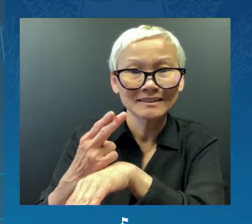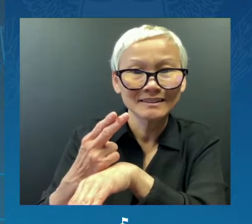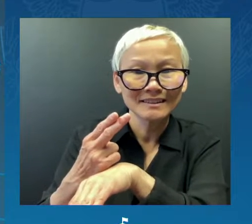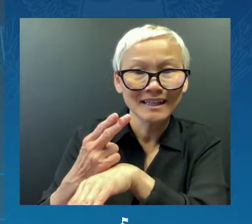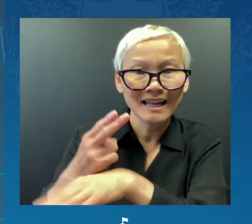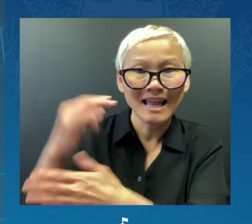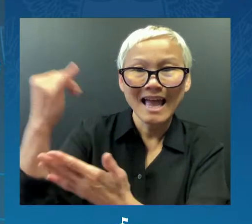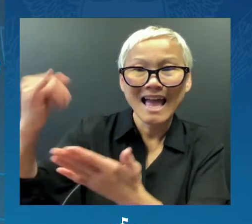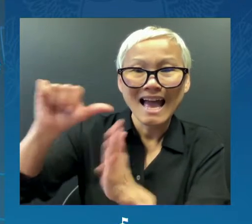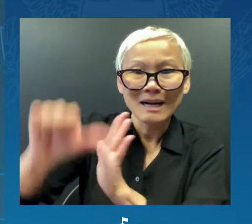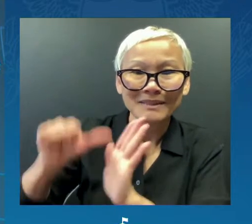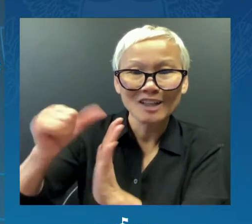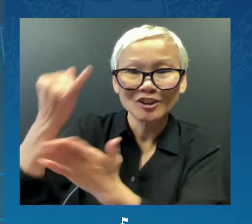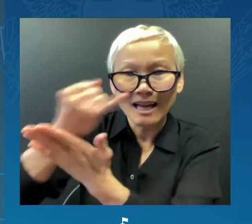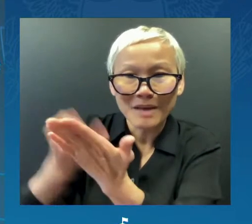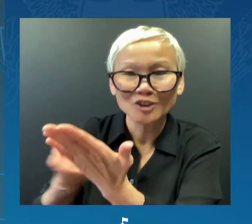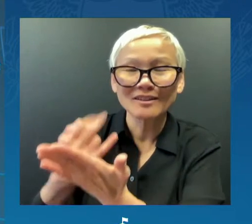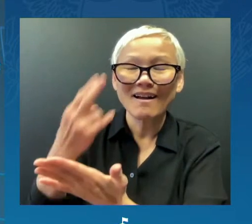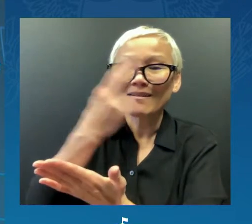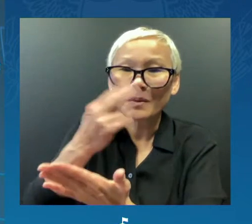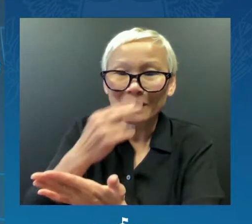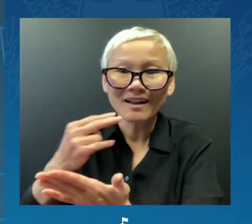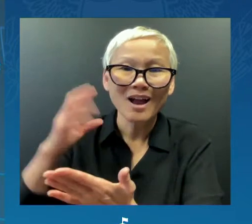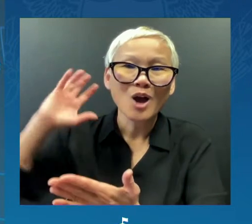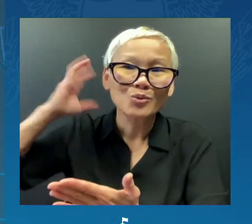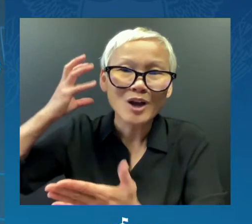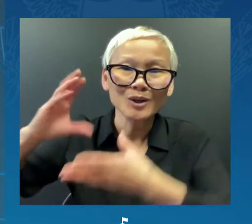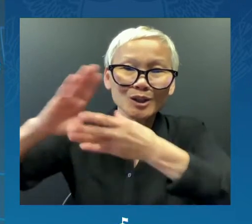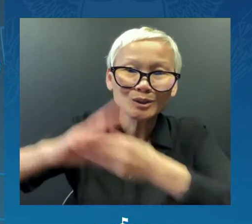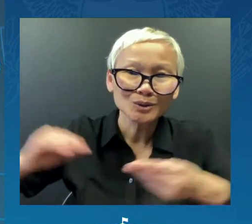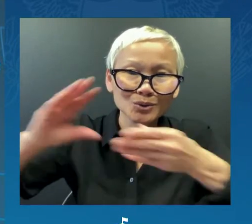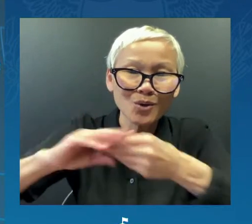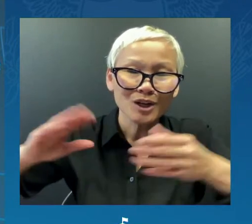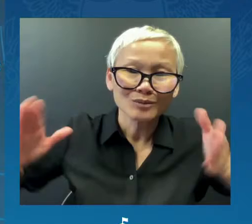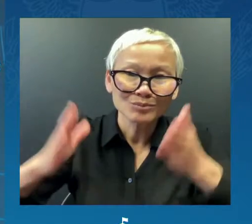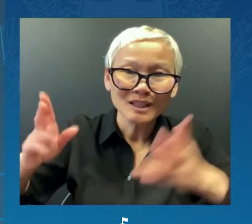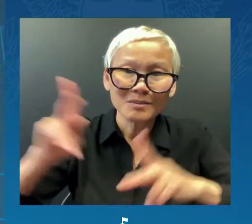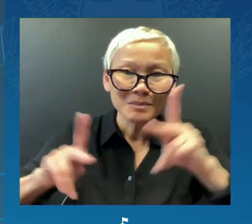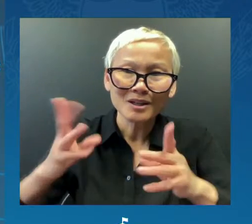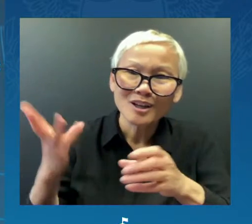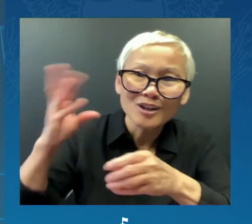to participate in social change. And to build on these successes,